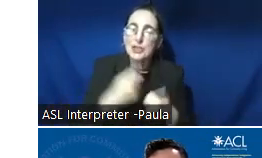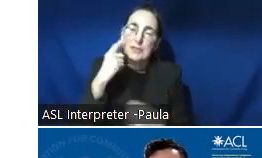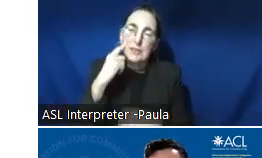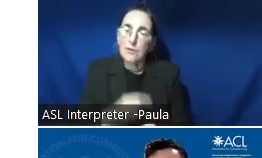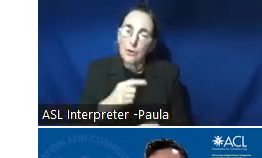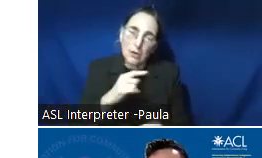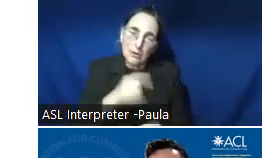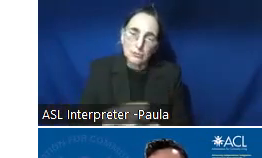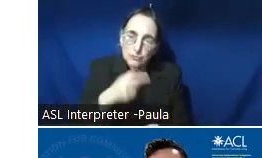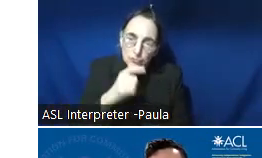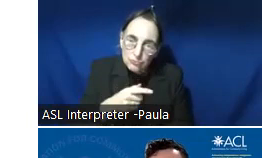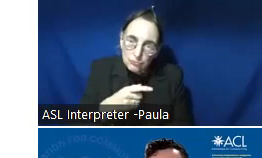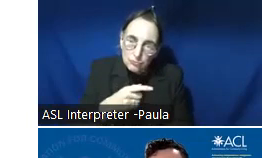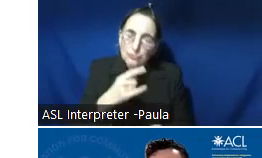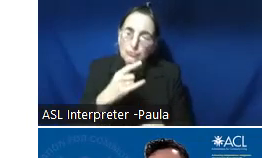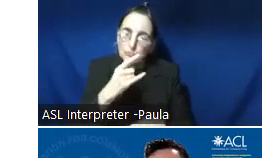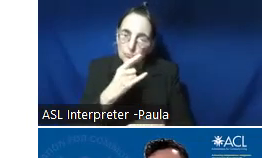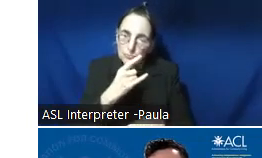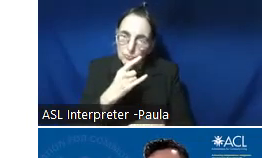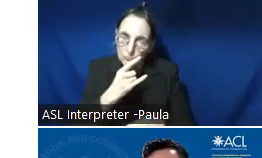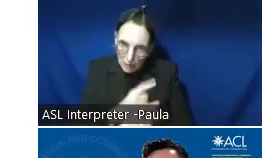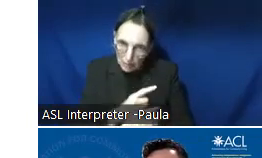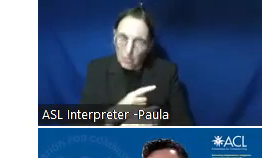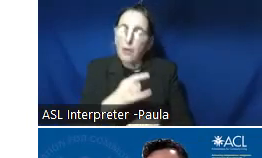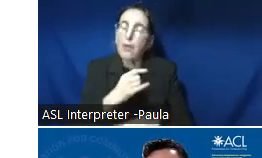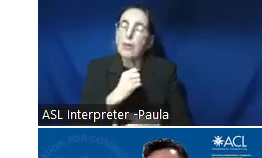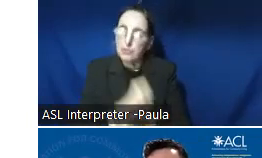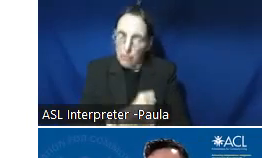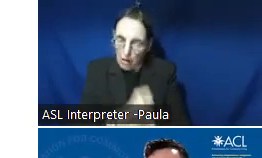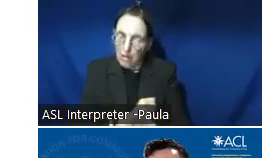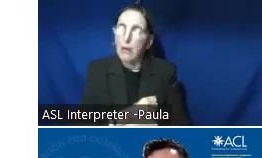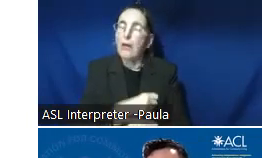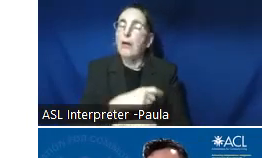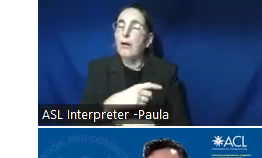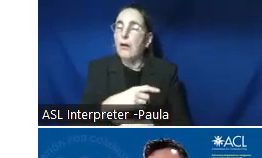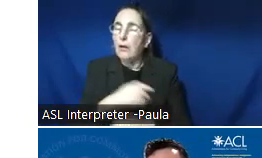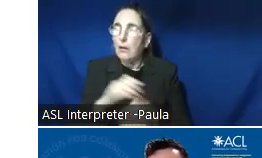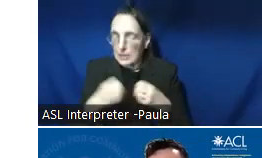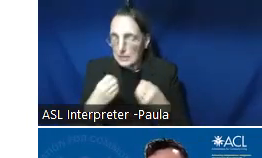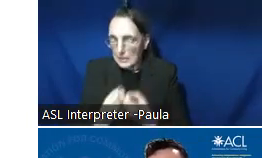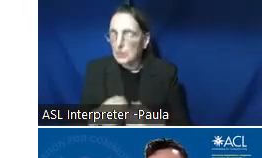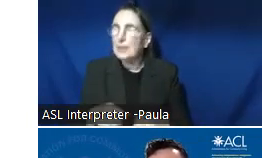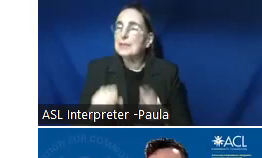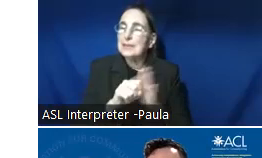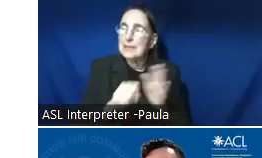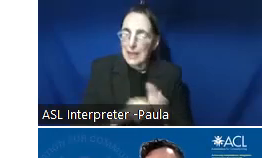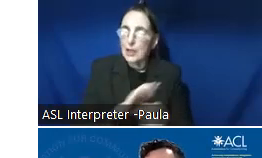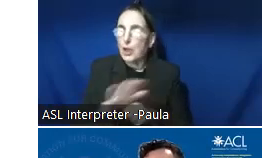agency, community care hubs, managed care organizations, state or local public health agencies, thoroughly qualified health